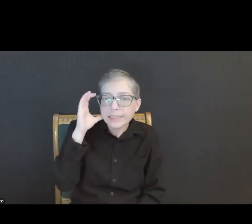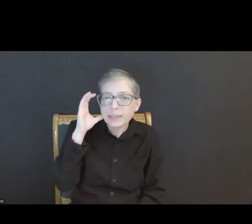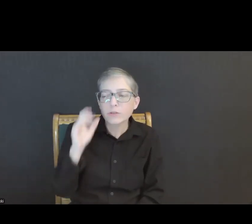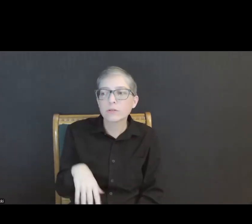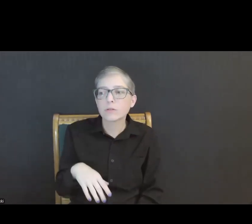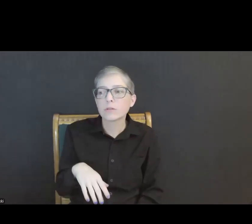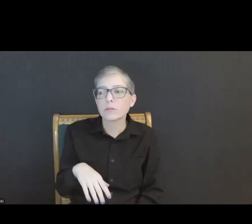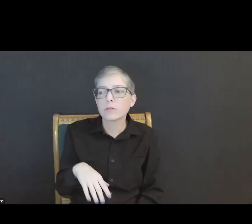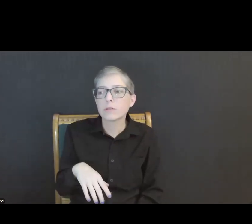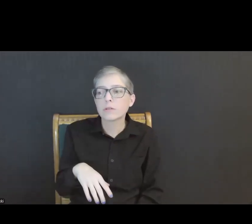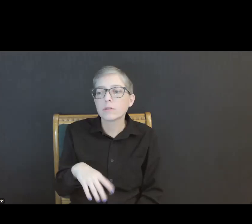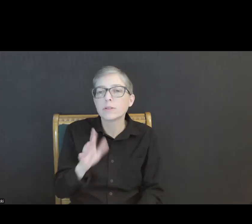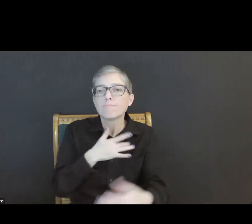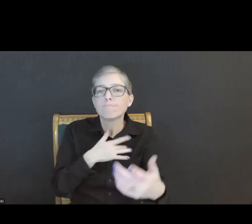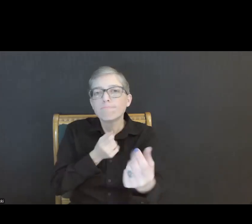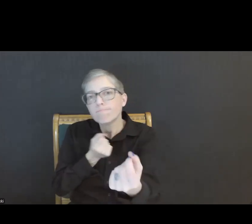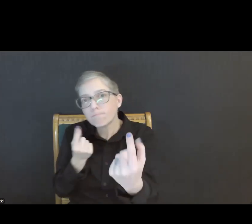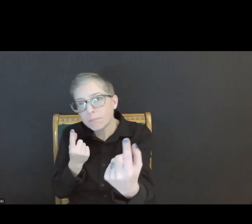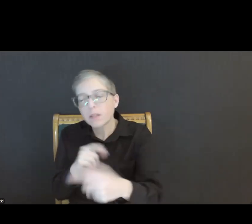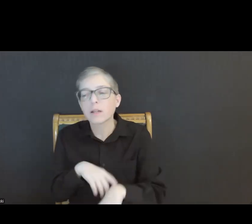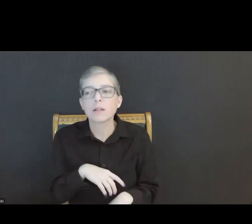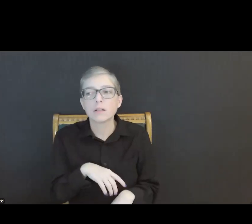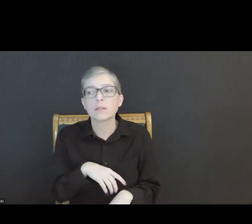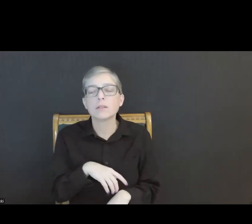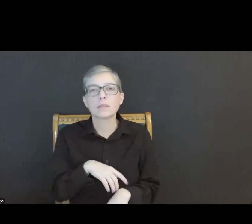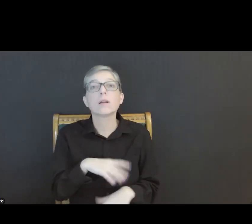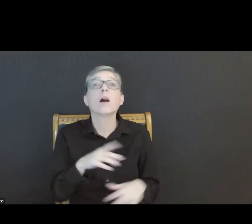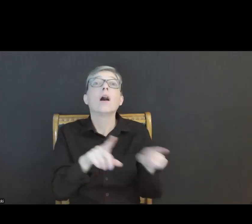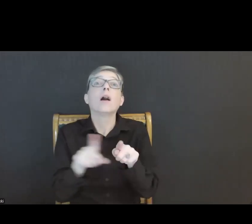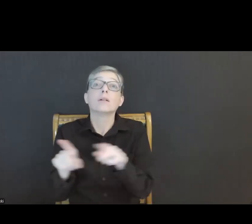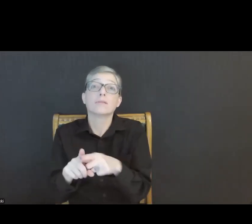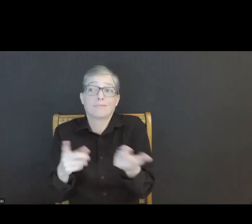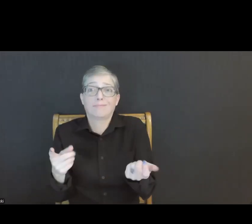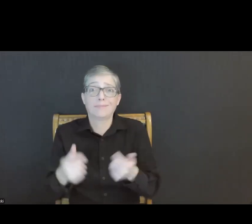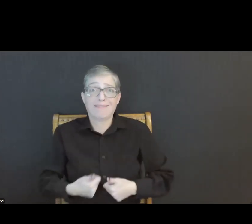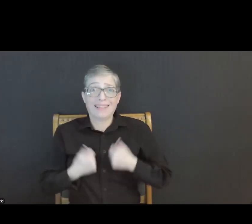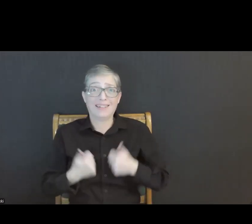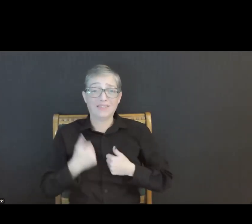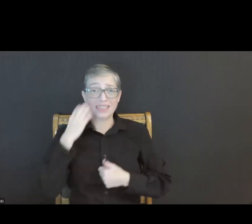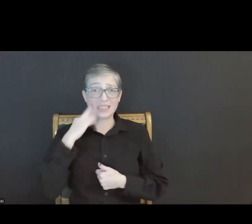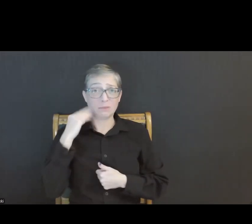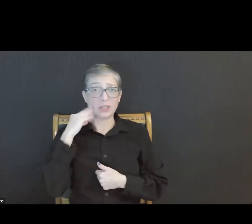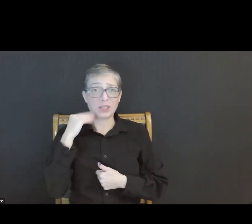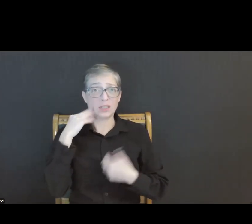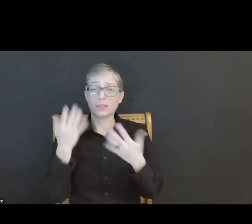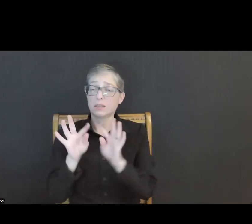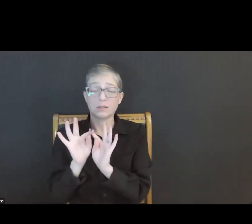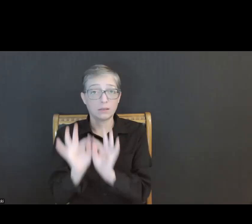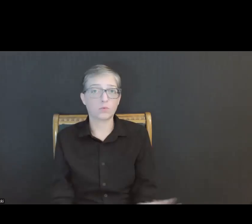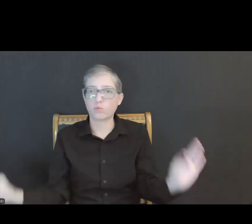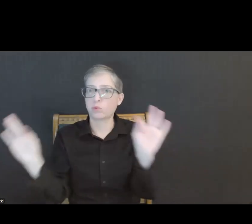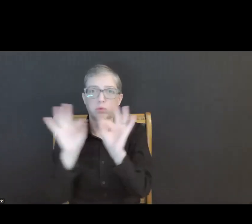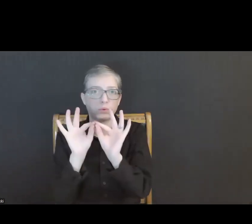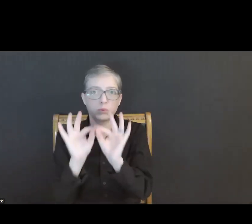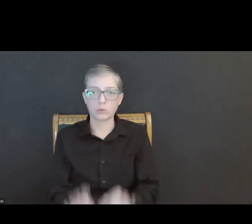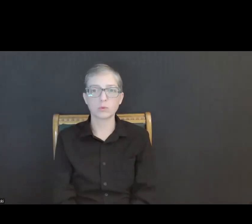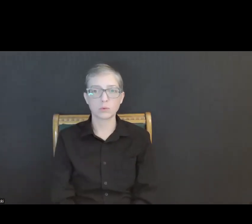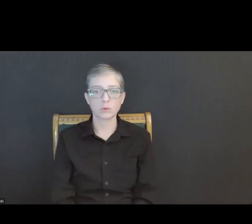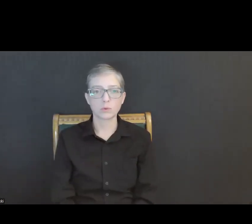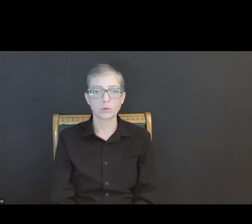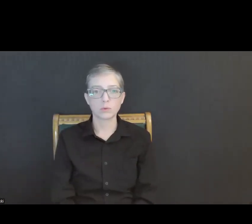and I think there's also the reality of live experience you know um I you know my daughter